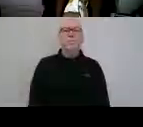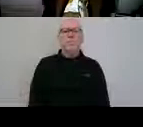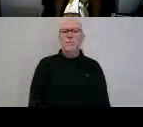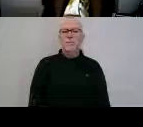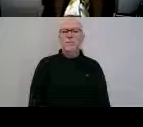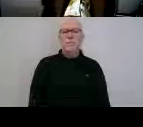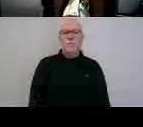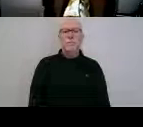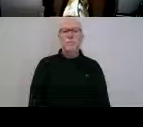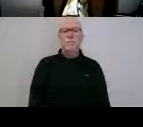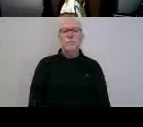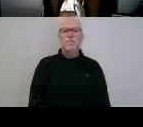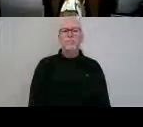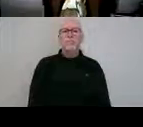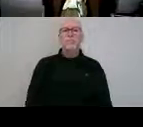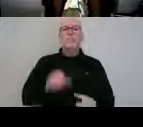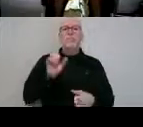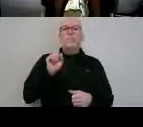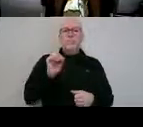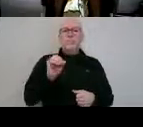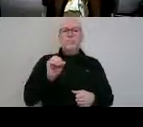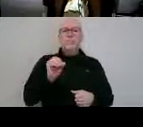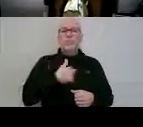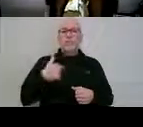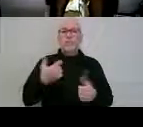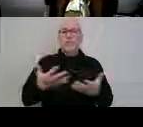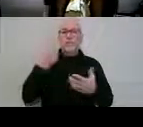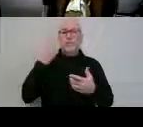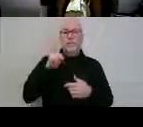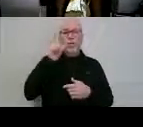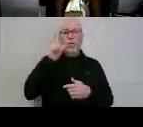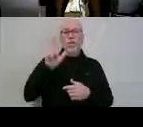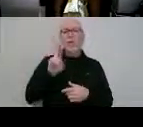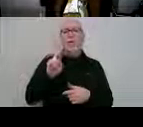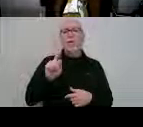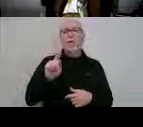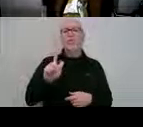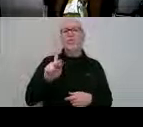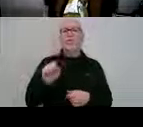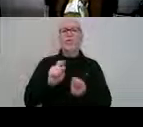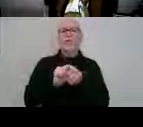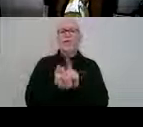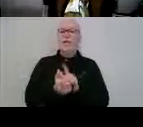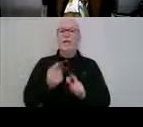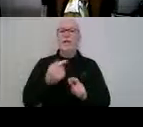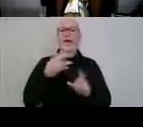Okay. So we are here for LUNATalks Translation and our topic is machine translation.